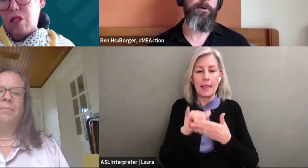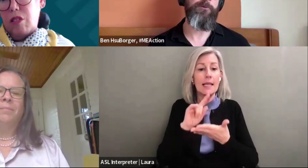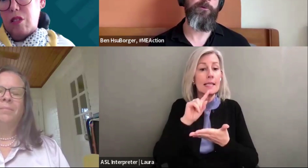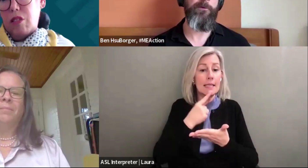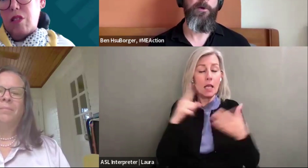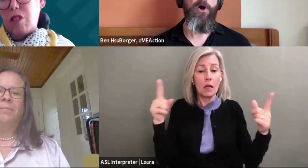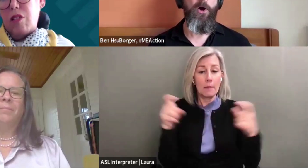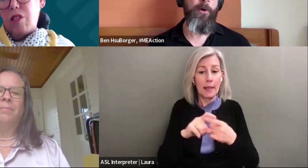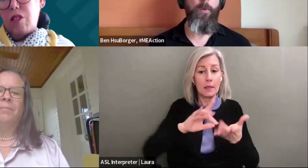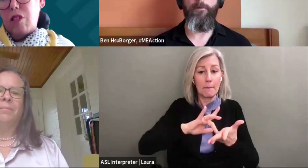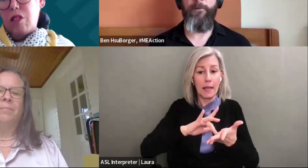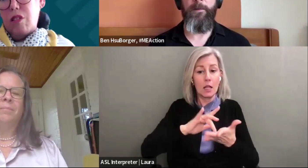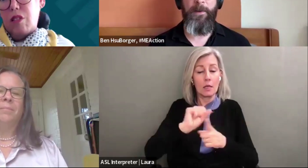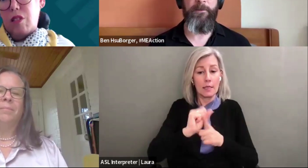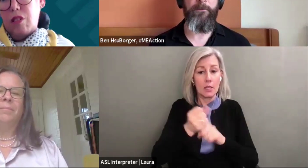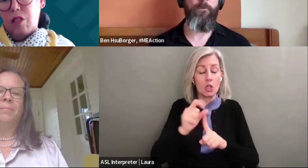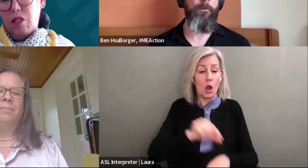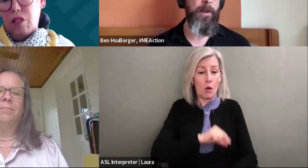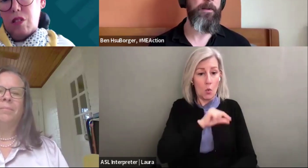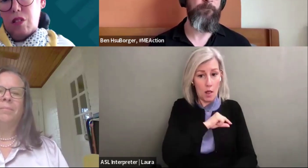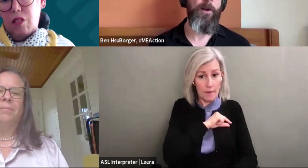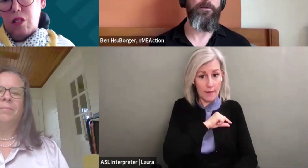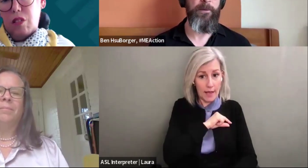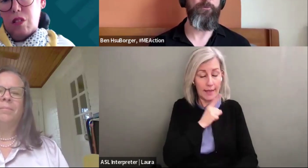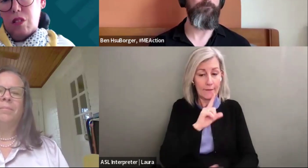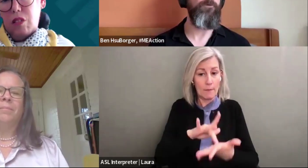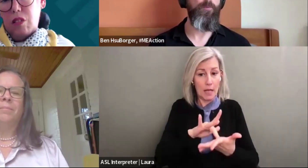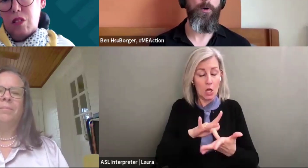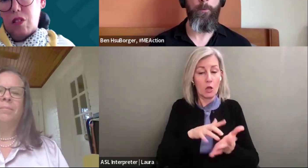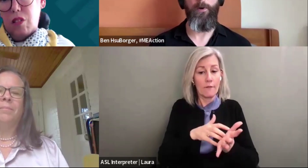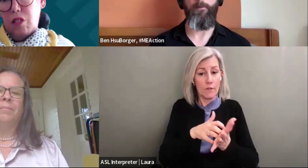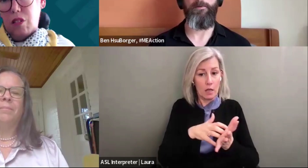after becoming too sick to work. H.R. 1, as Alison covered, specific lease as